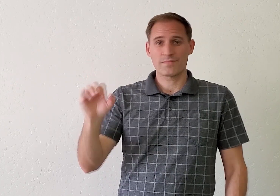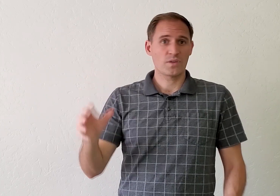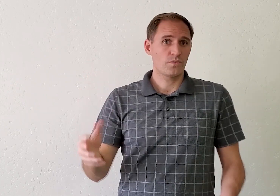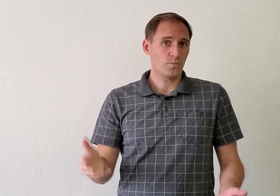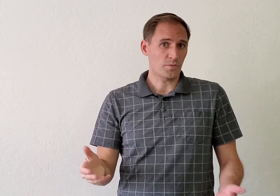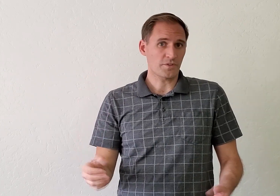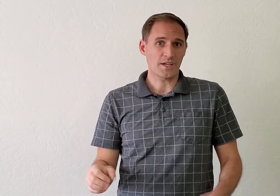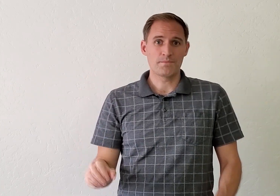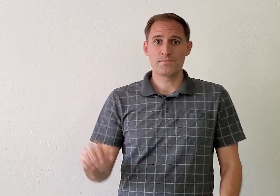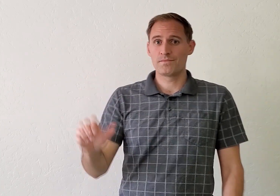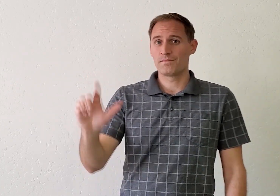One more time.